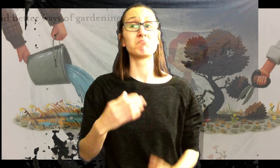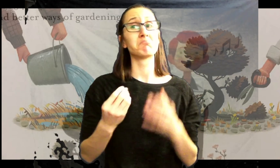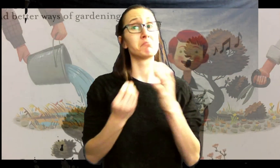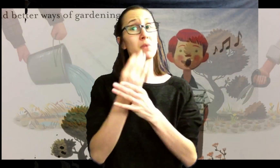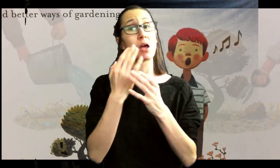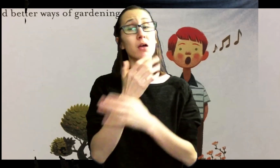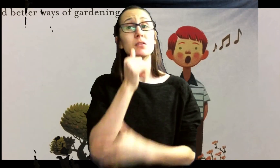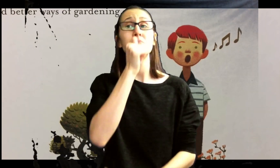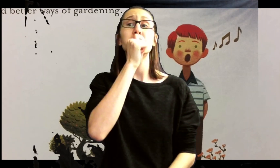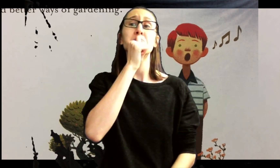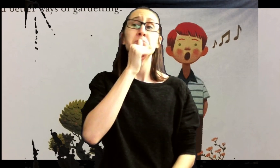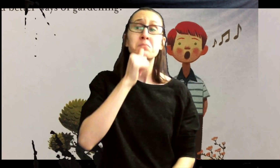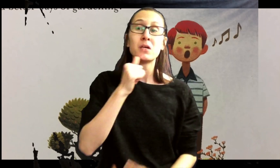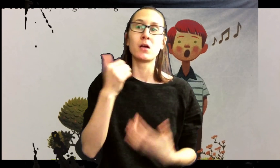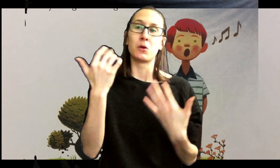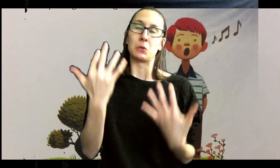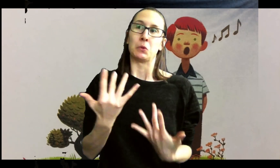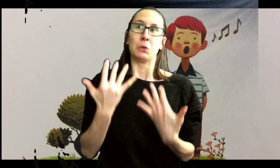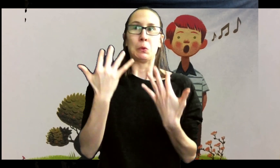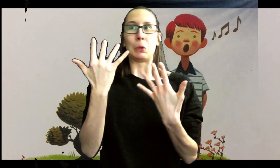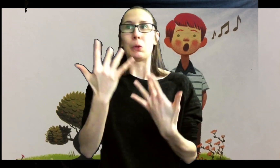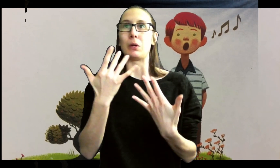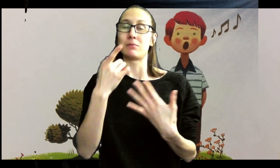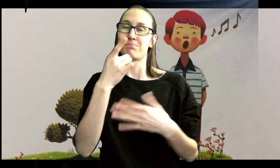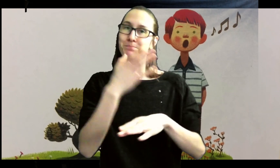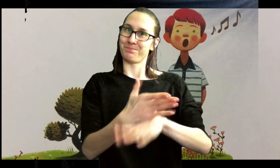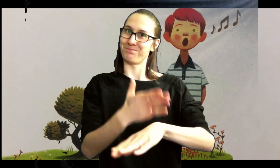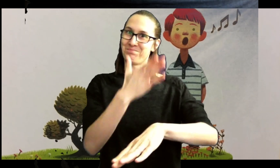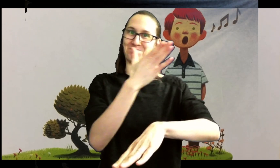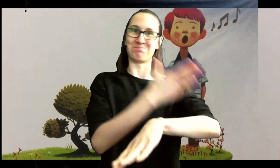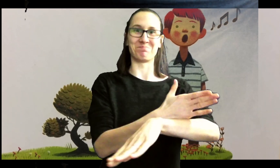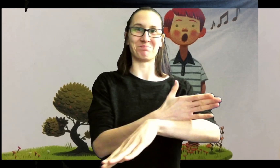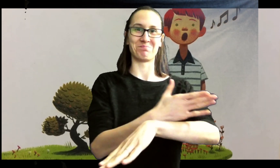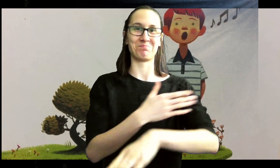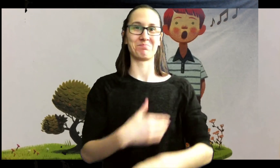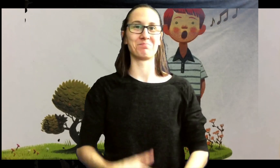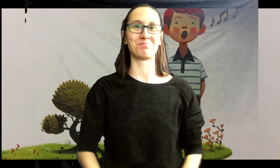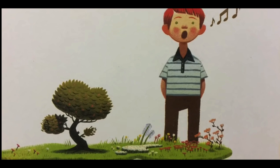but the plants patiently waited while Liam found better ways of gardening.